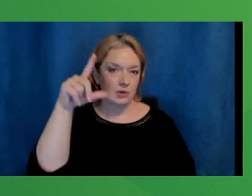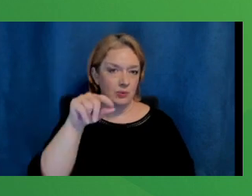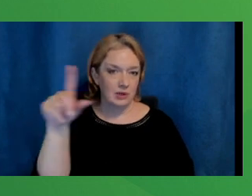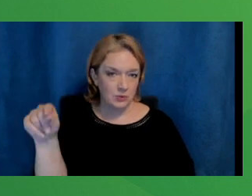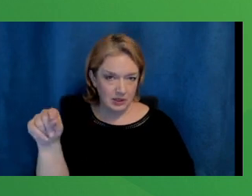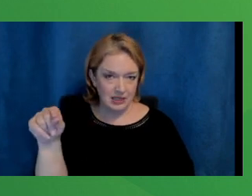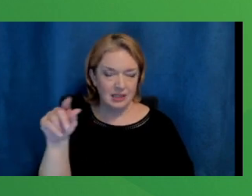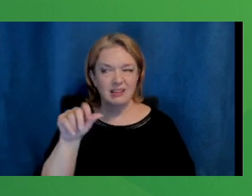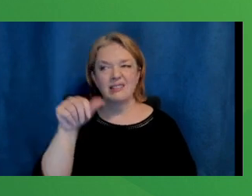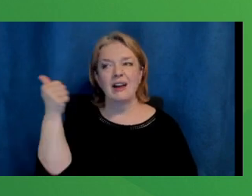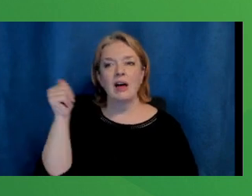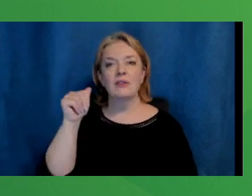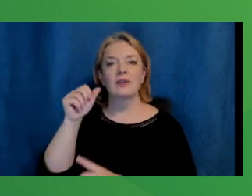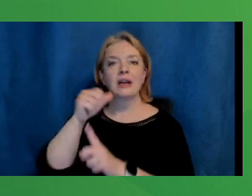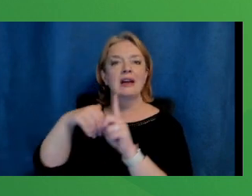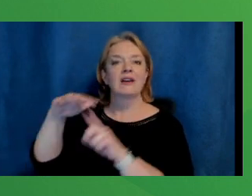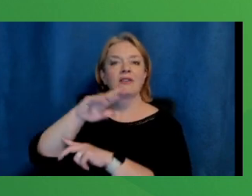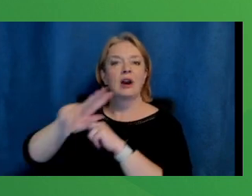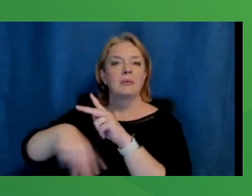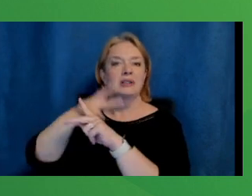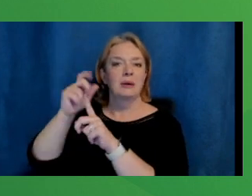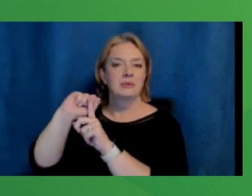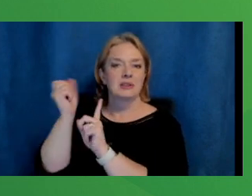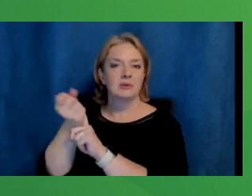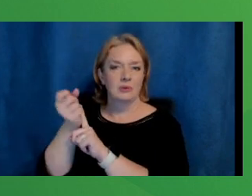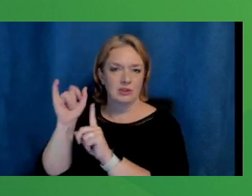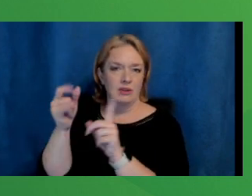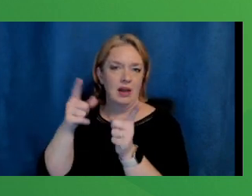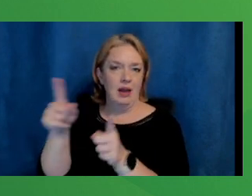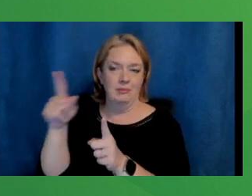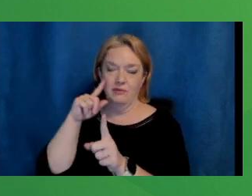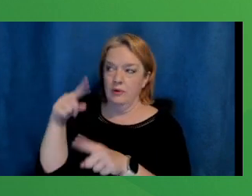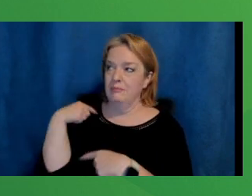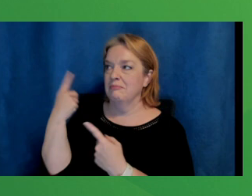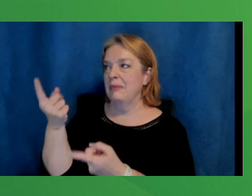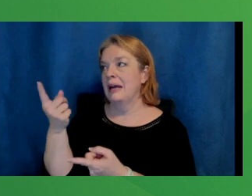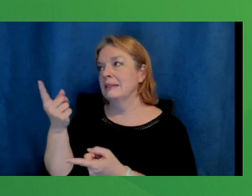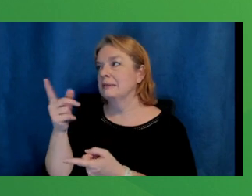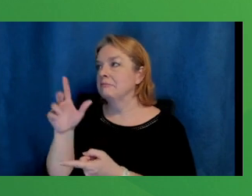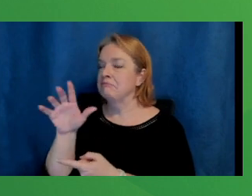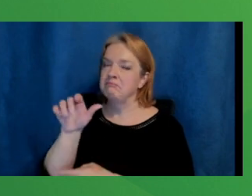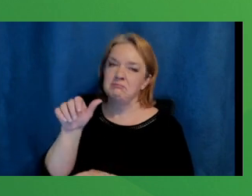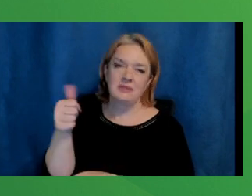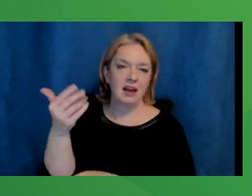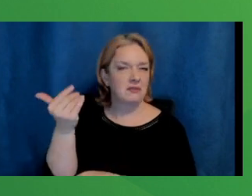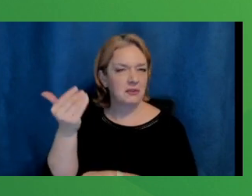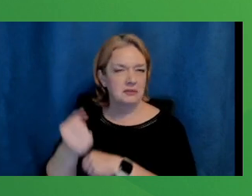situations that have taken place over the past 10, 15 years per se. In the case, we're able to grasp